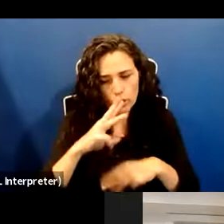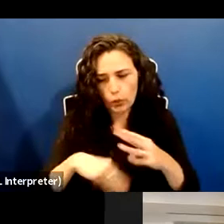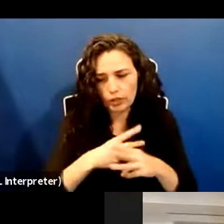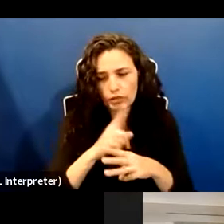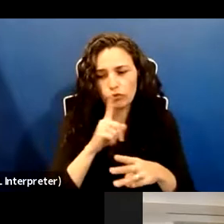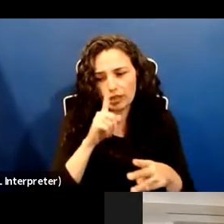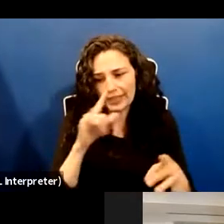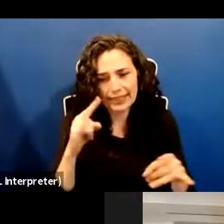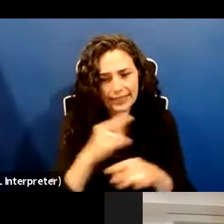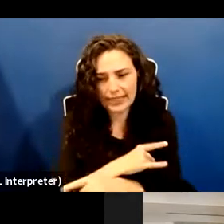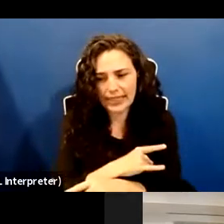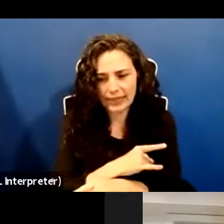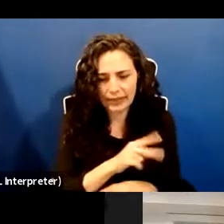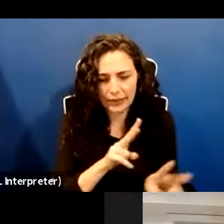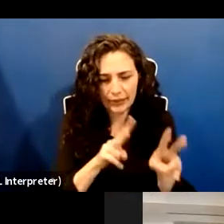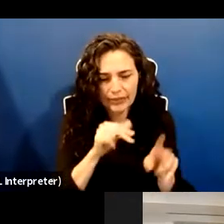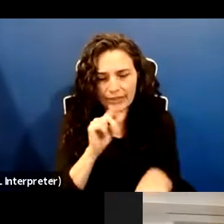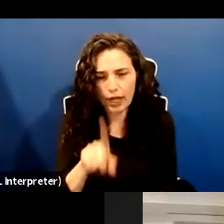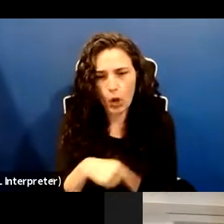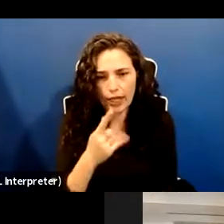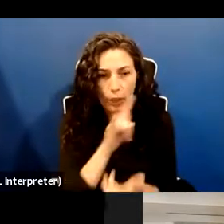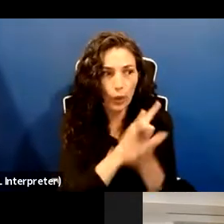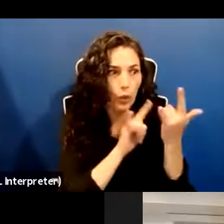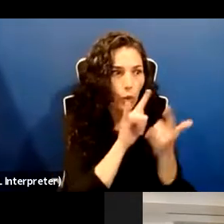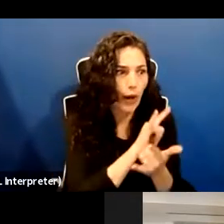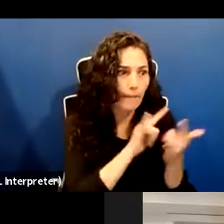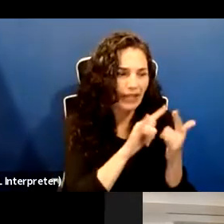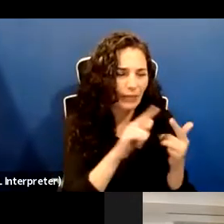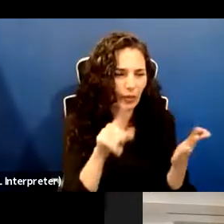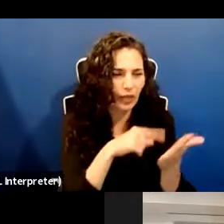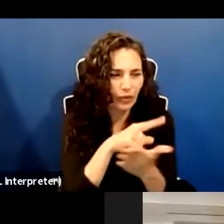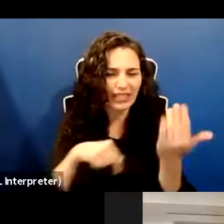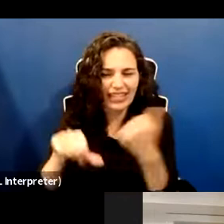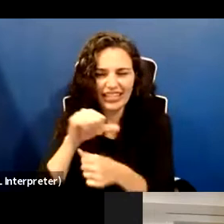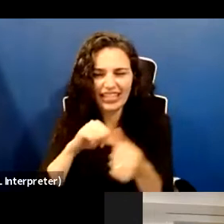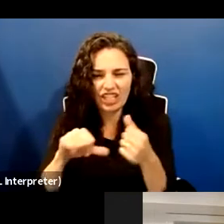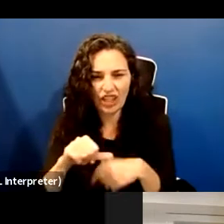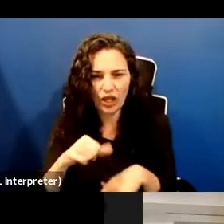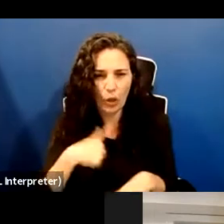It's not that we are just romantic, you know, we're criticizing things, you know, we're filmmakers obviously.